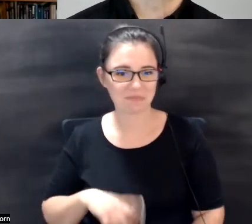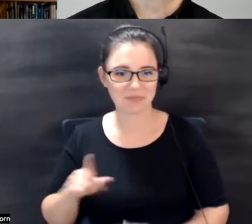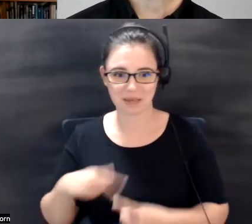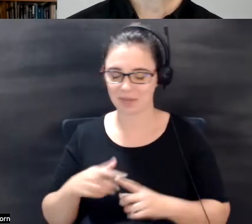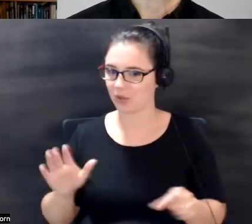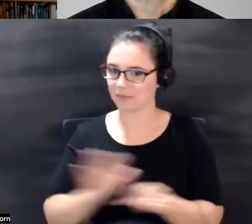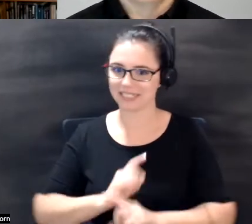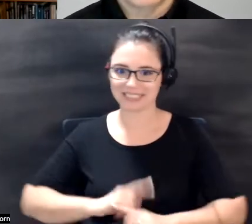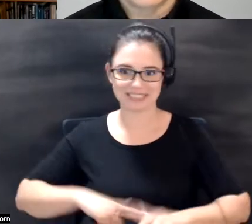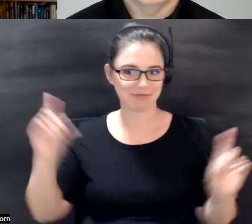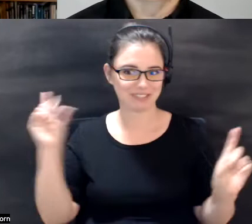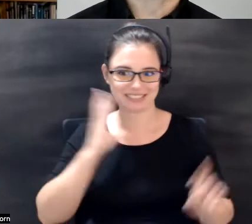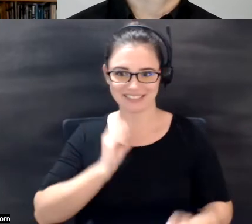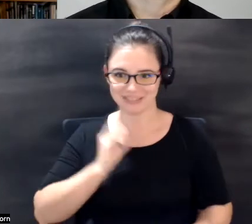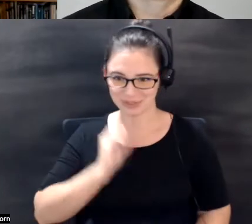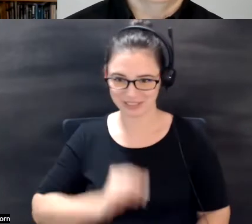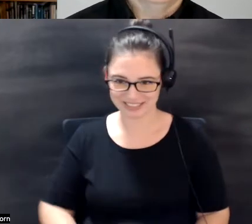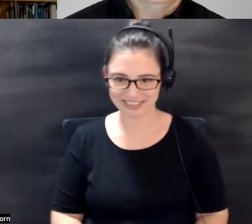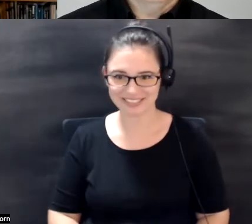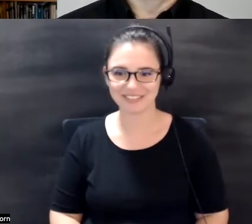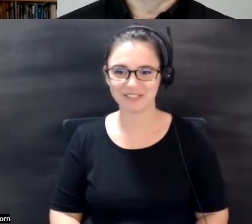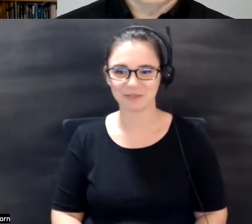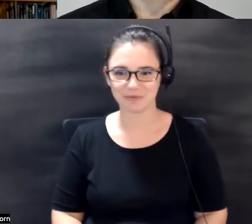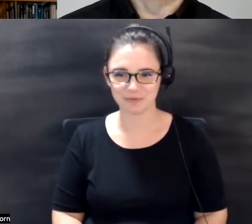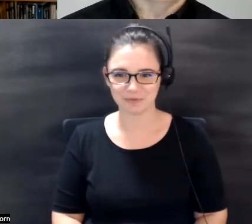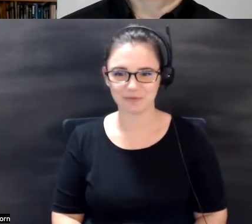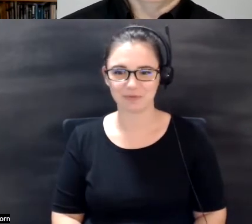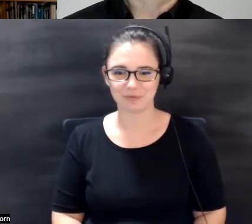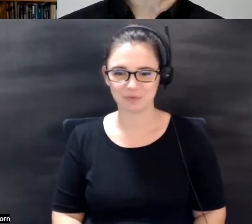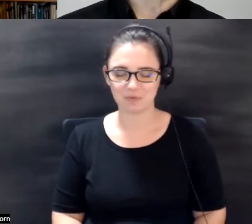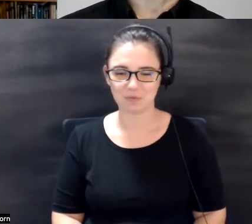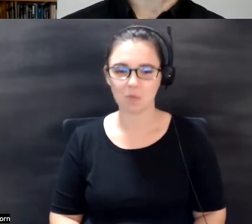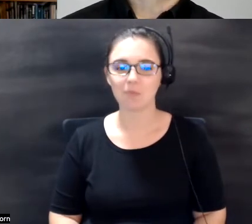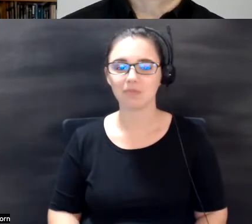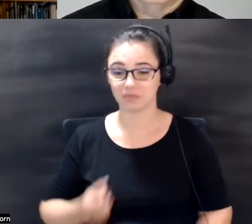different experience. Yes, the poems are just beautiful.